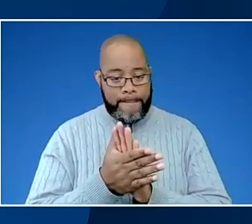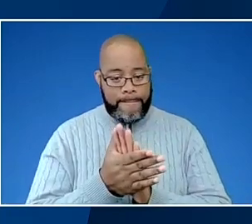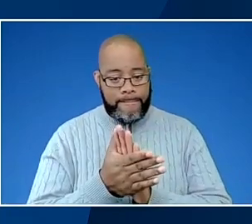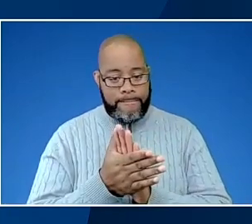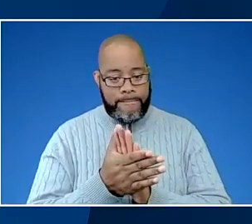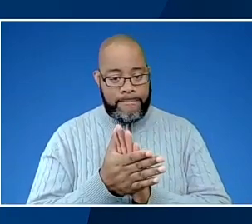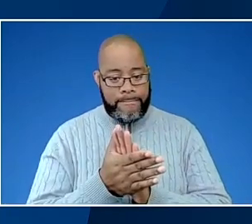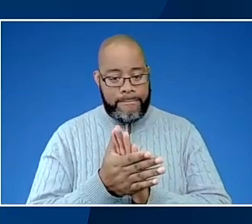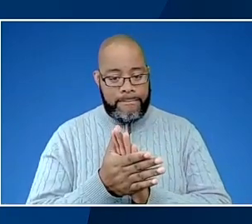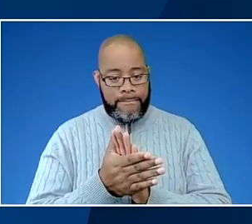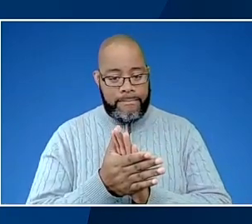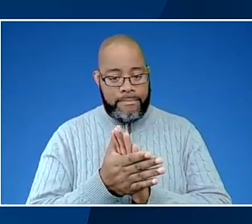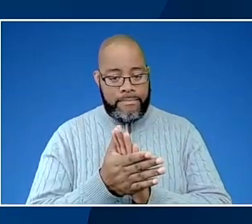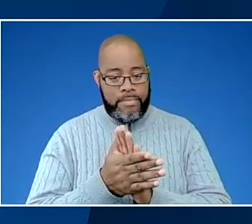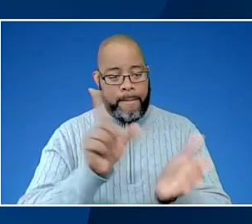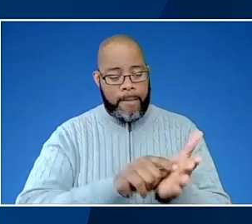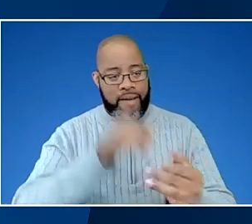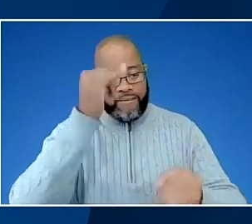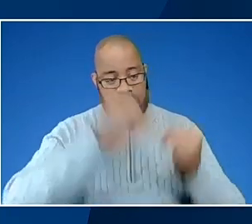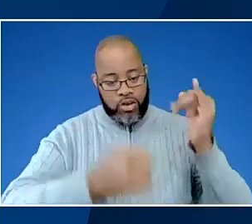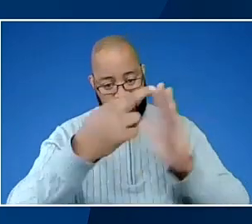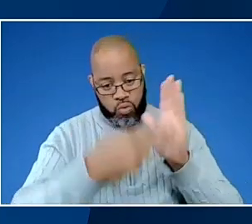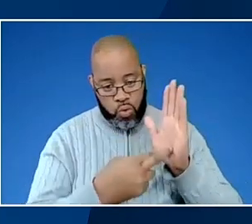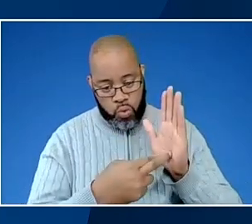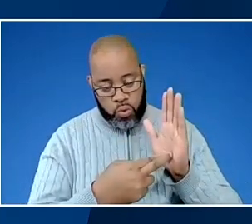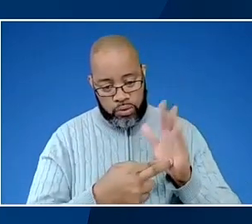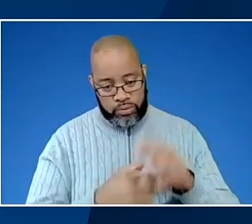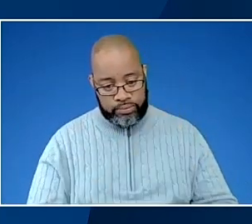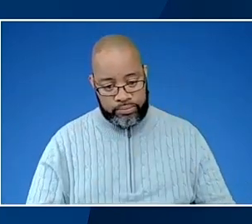we'll publish a final rule that will take